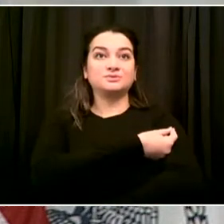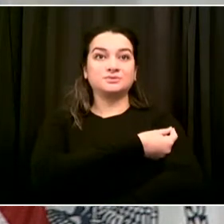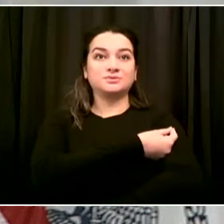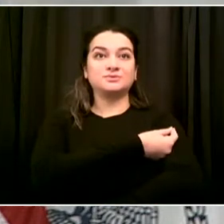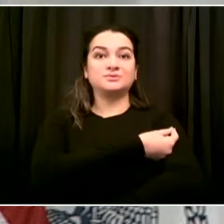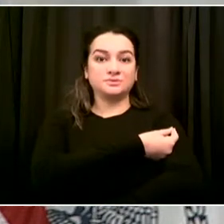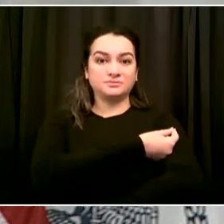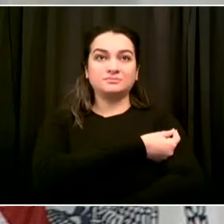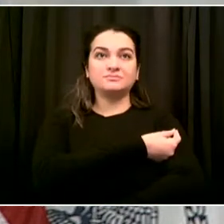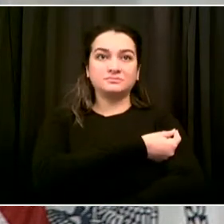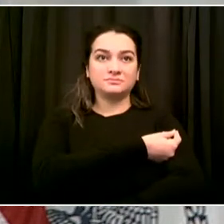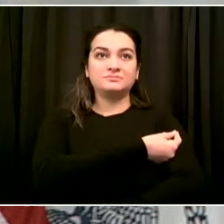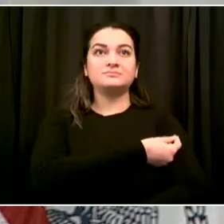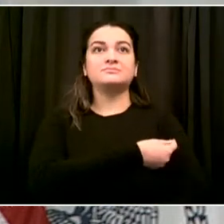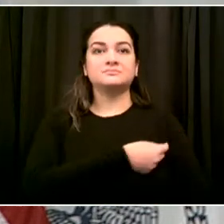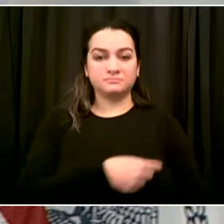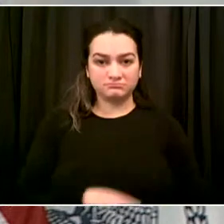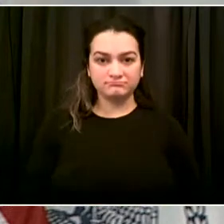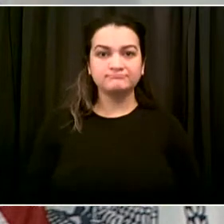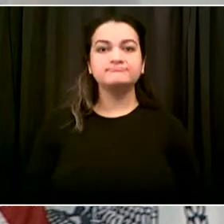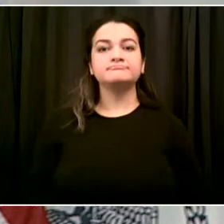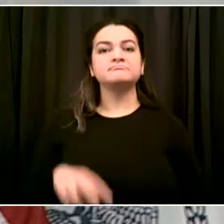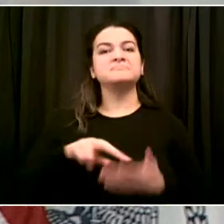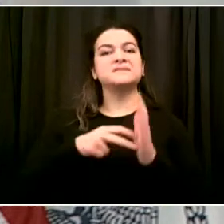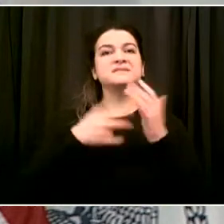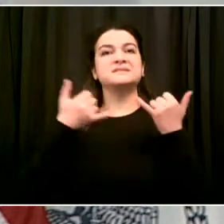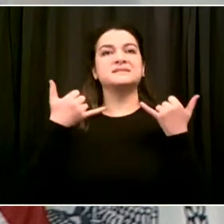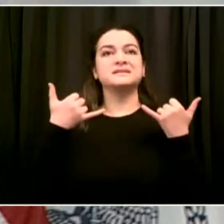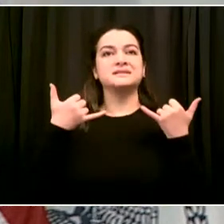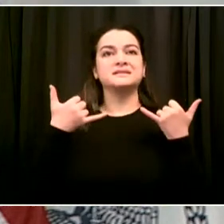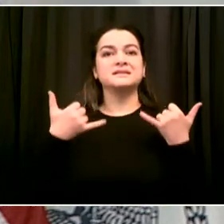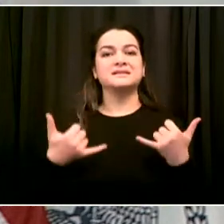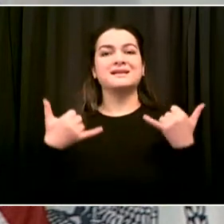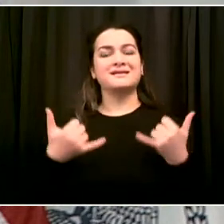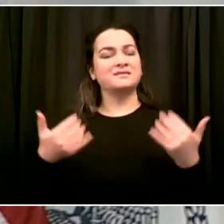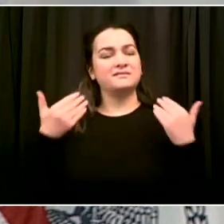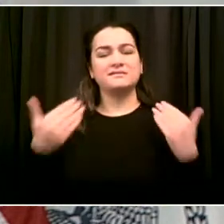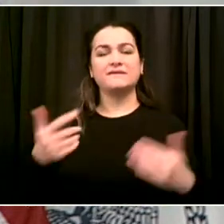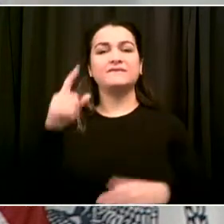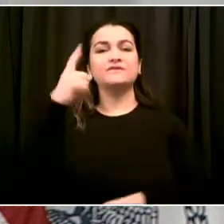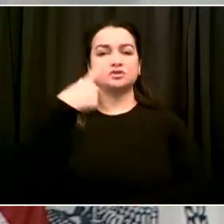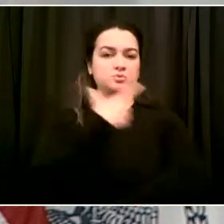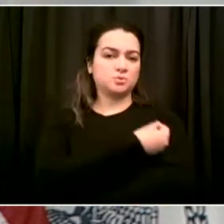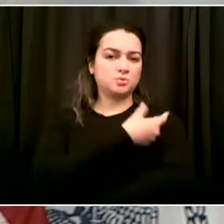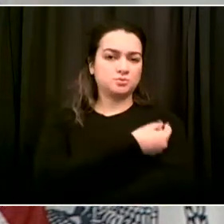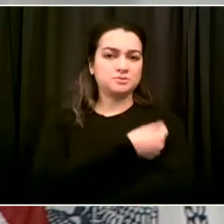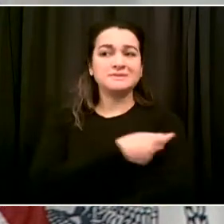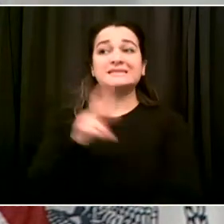NOW. THERE IS WHAT MORERE THING I WA TO TALK ABOUT, THE ABILITY OF